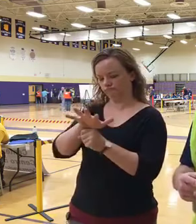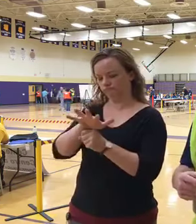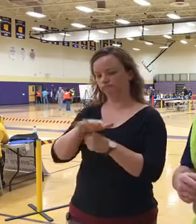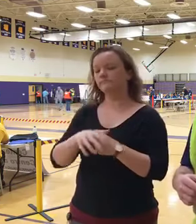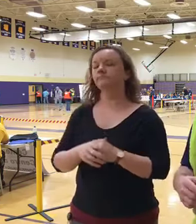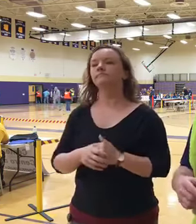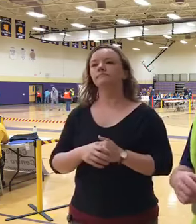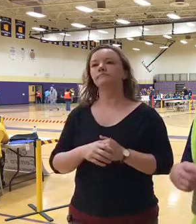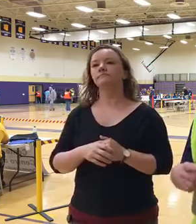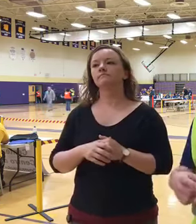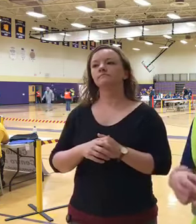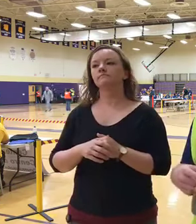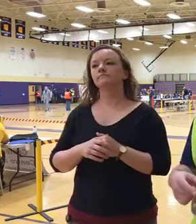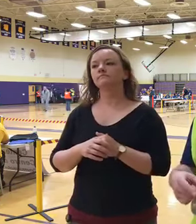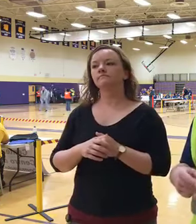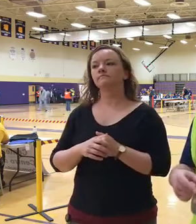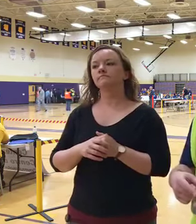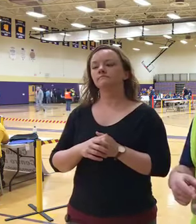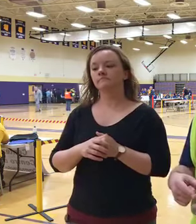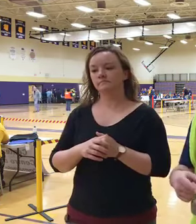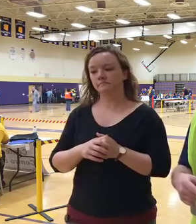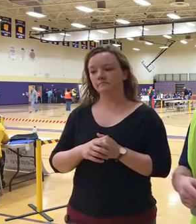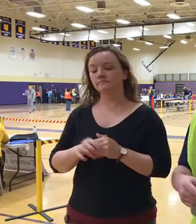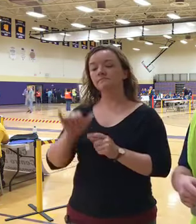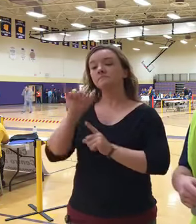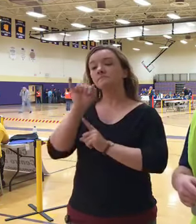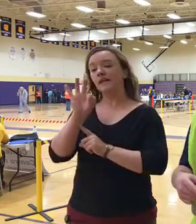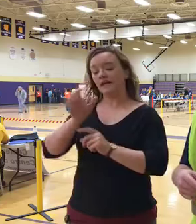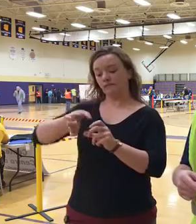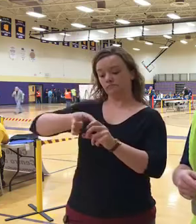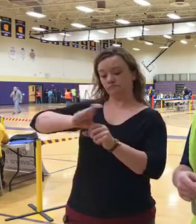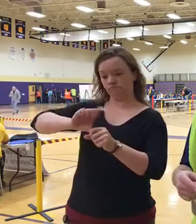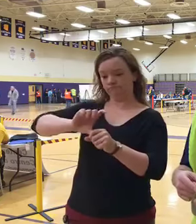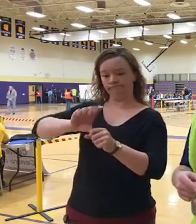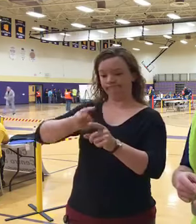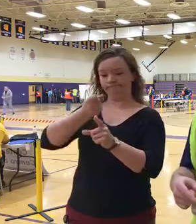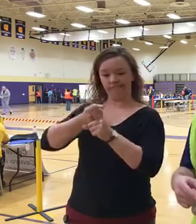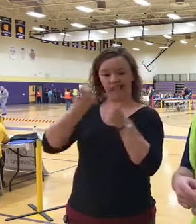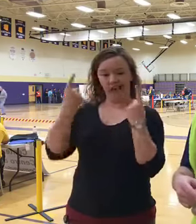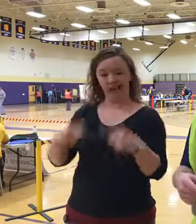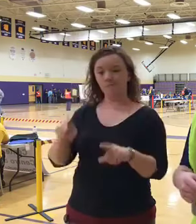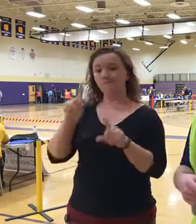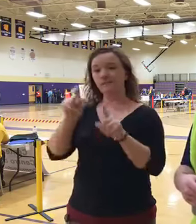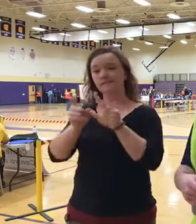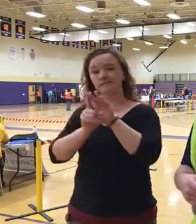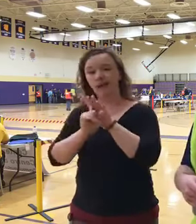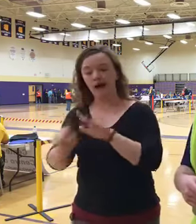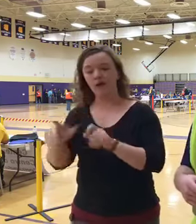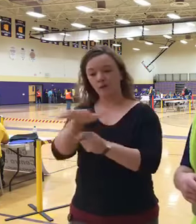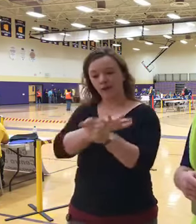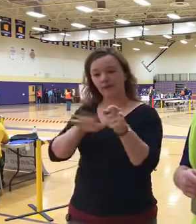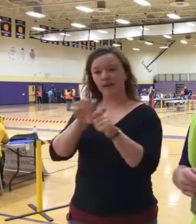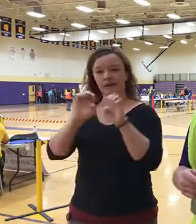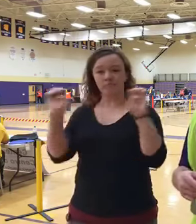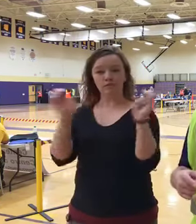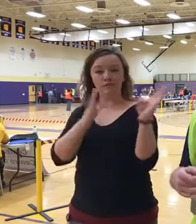If there needs to be an evacuation within that Emergency planning zone or EPZ,